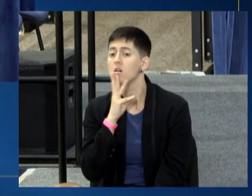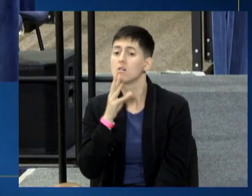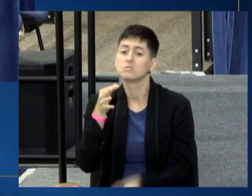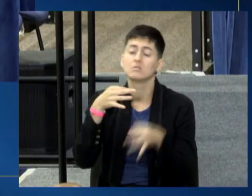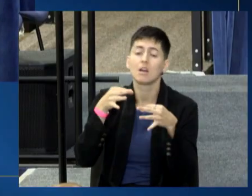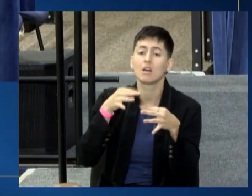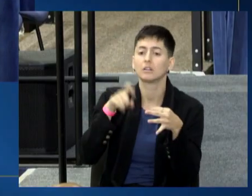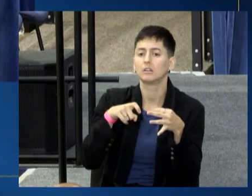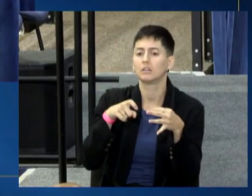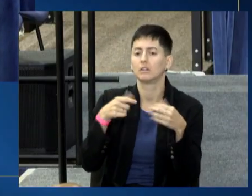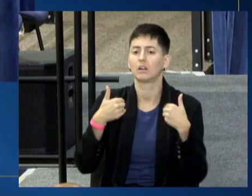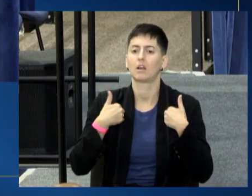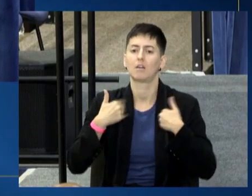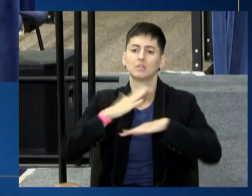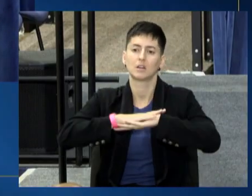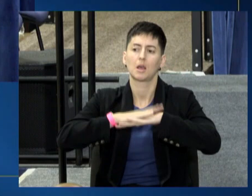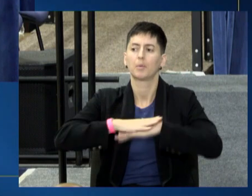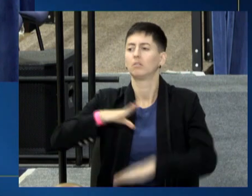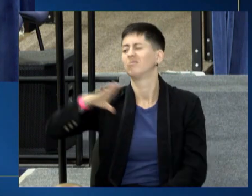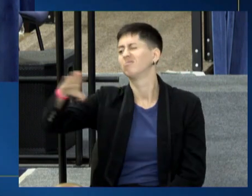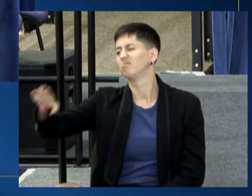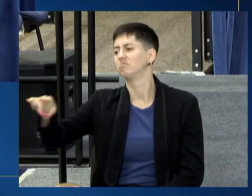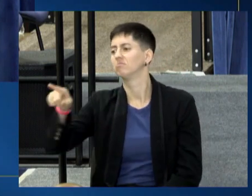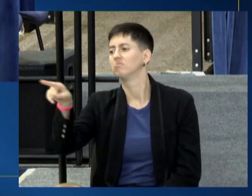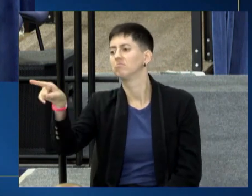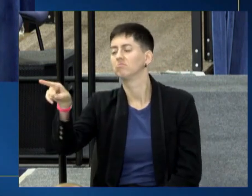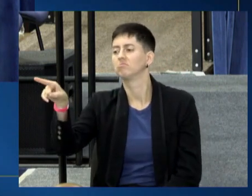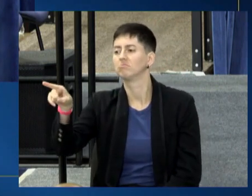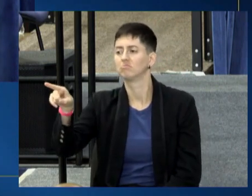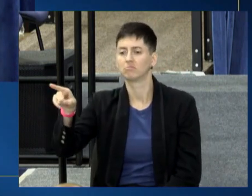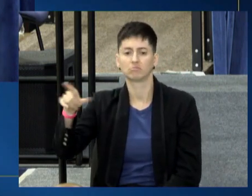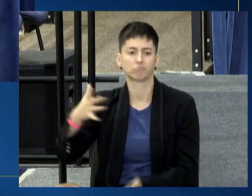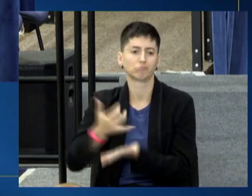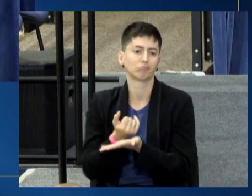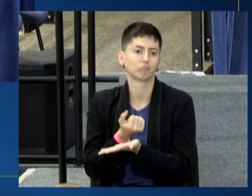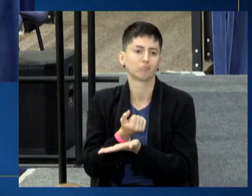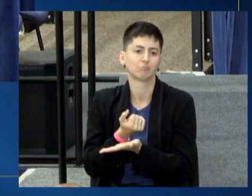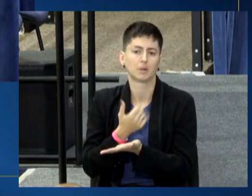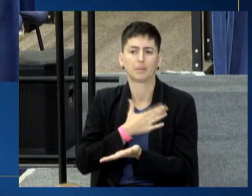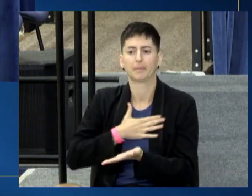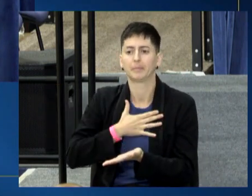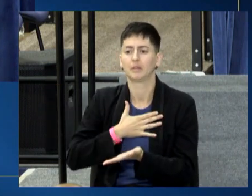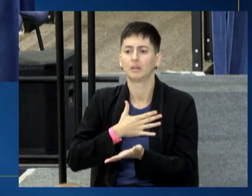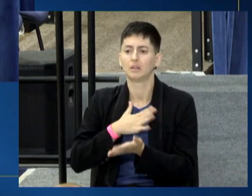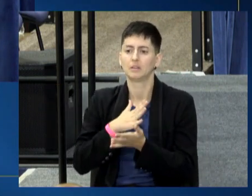your left side. Feel free to grab a snack at any point. Just try to do it discreetly and quietly.